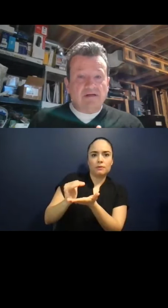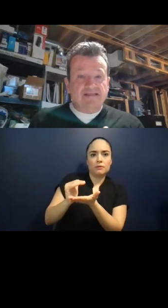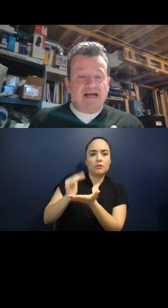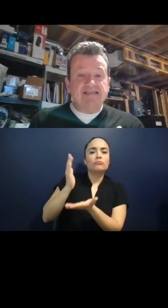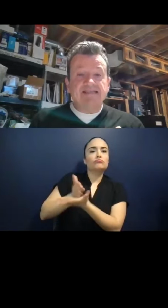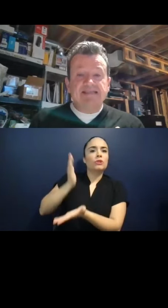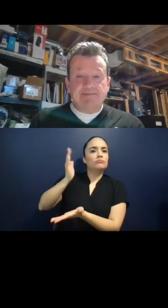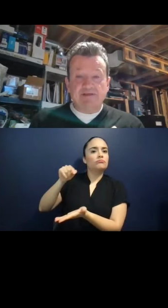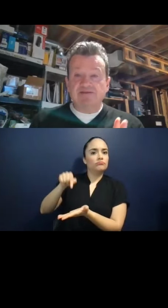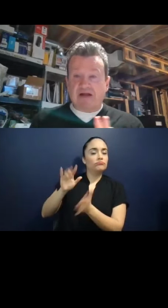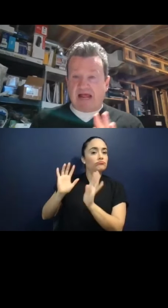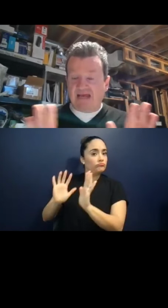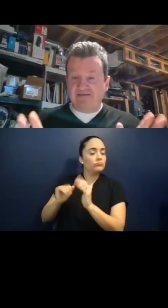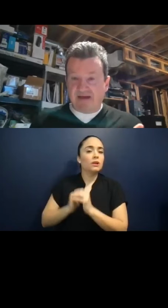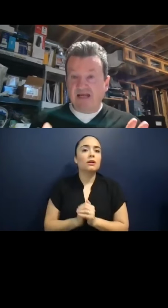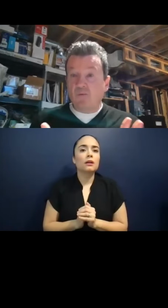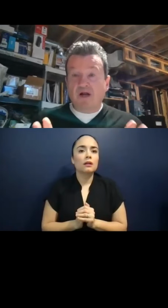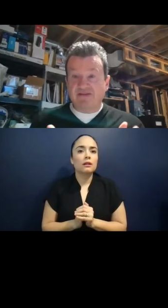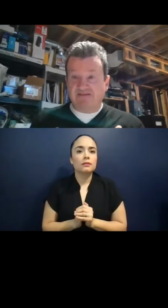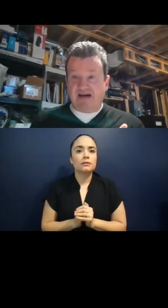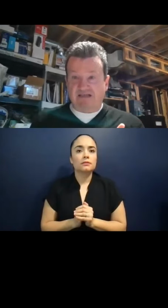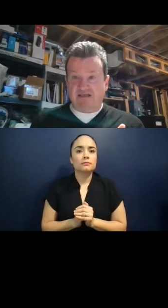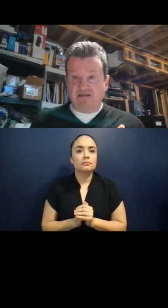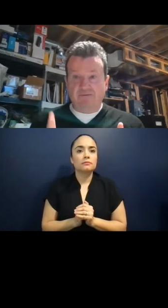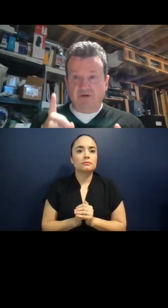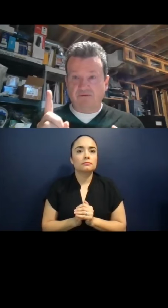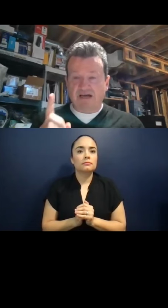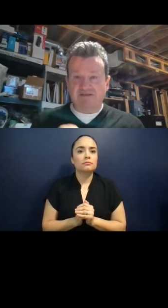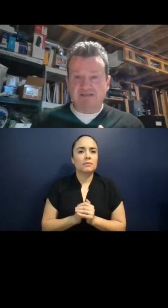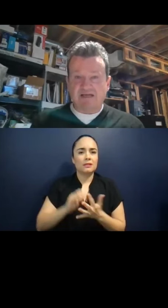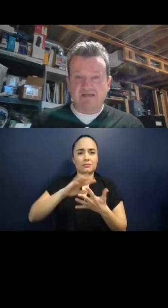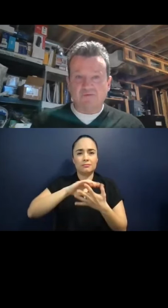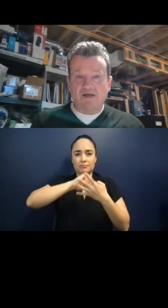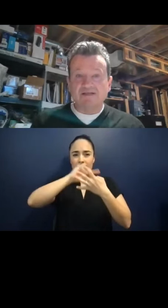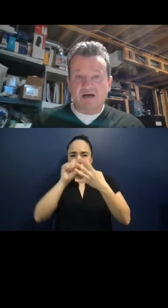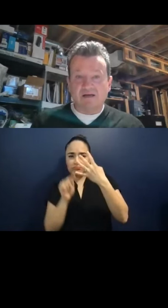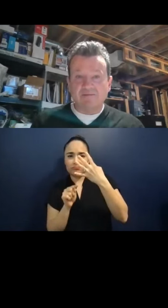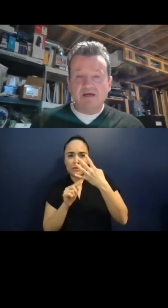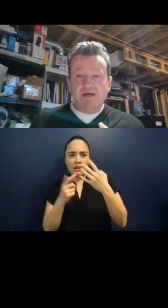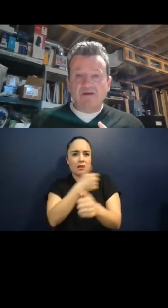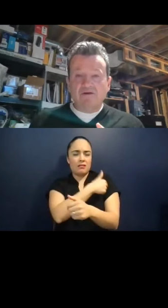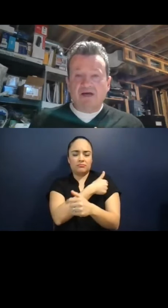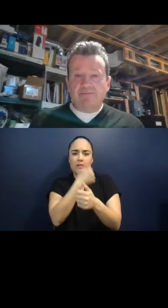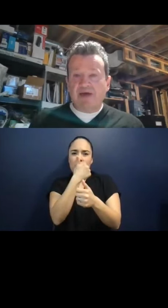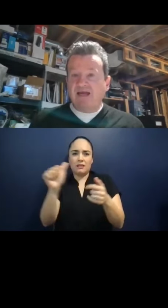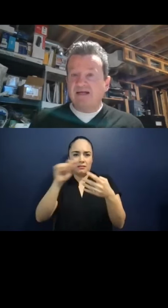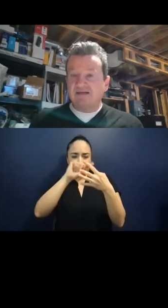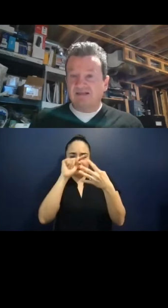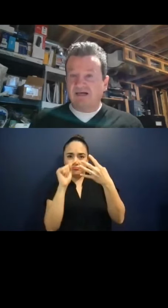death.